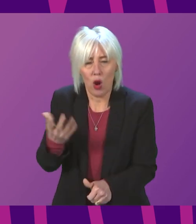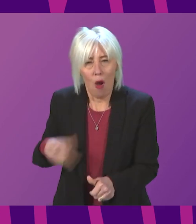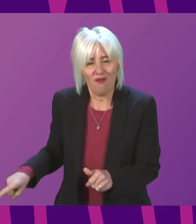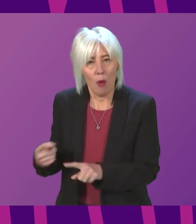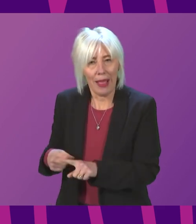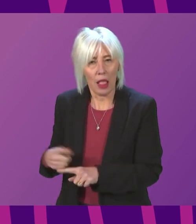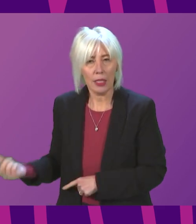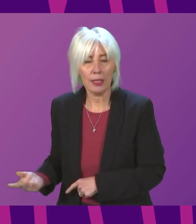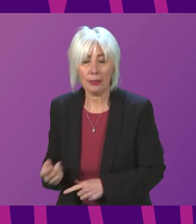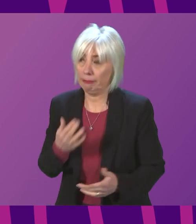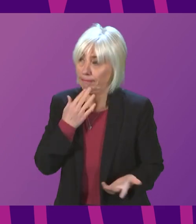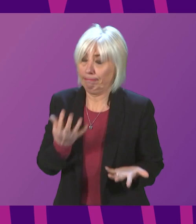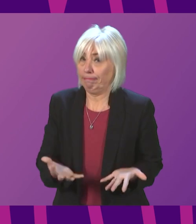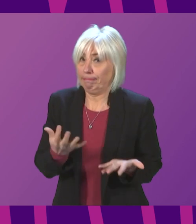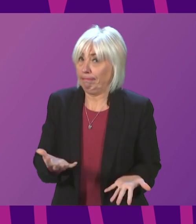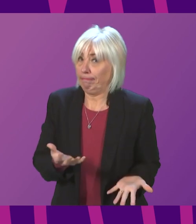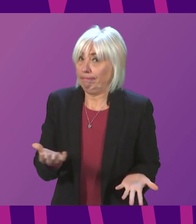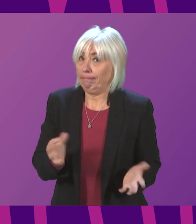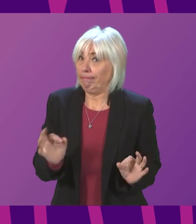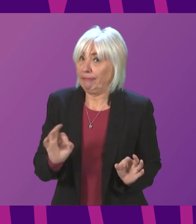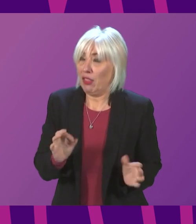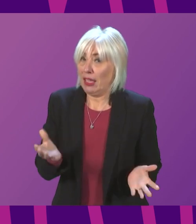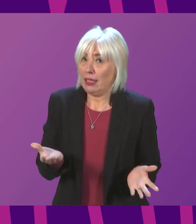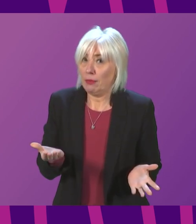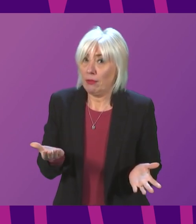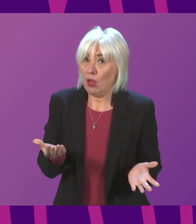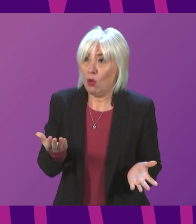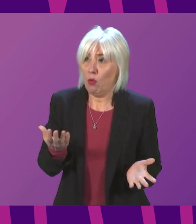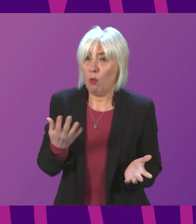We have no indication further to what was announced by the Chancellor of the Exchequer